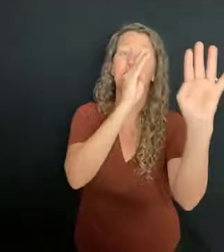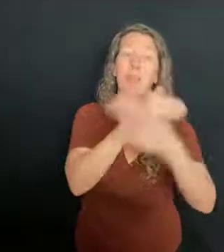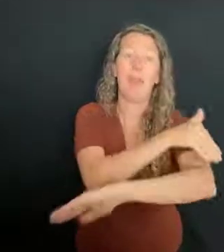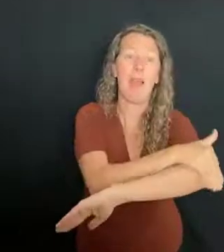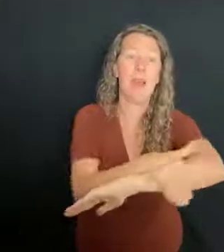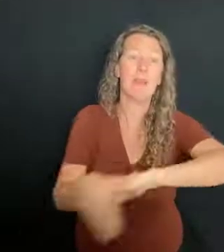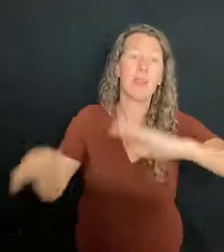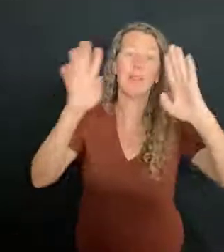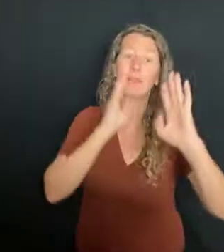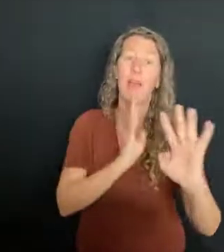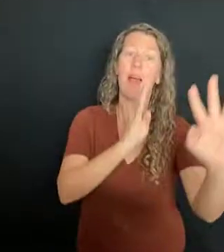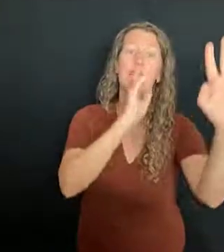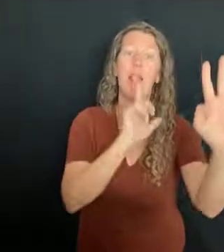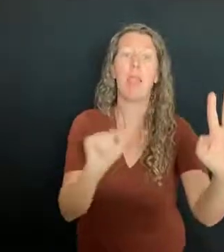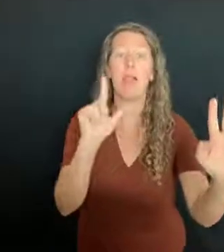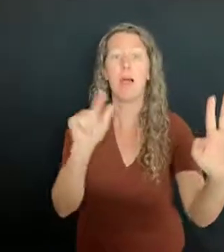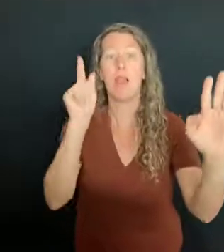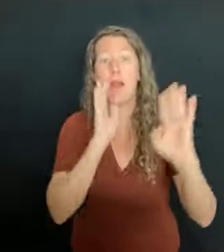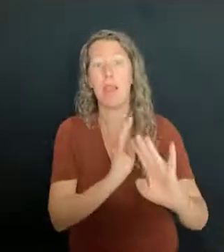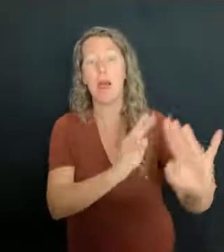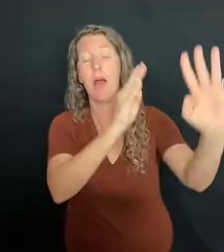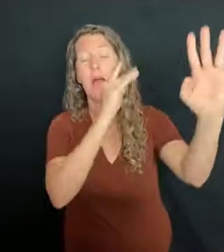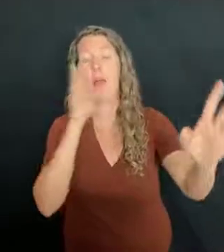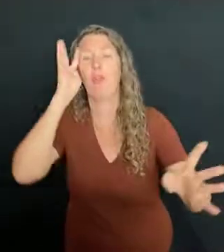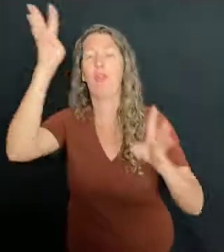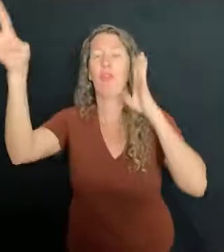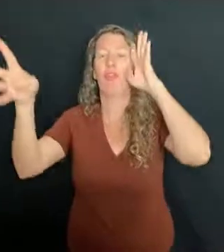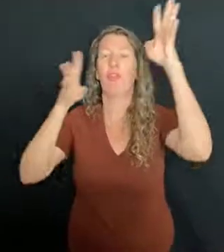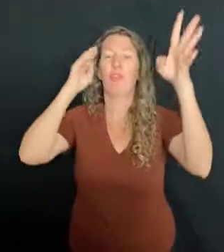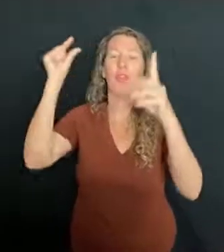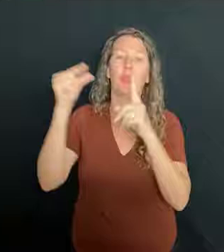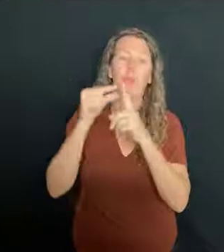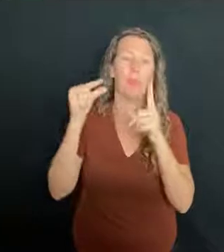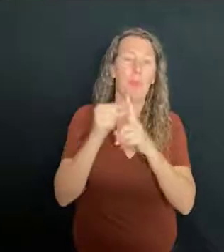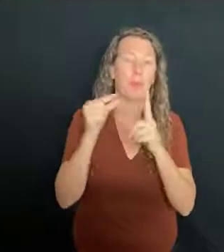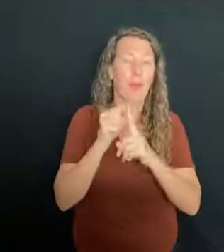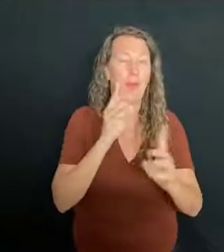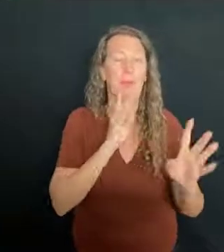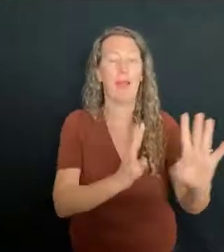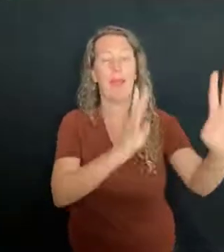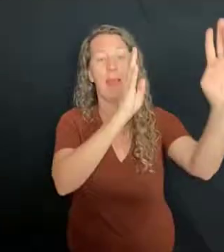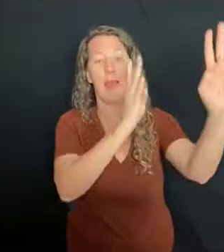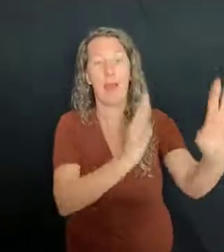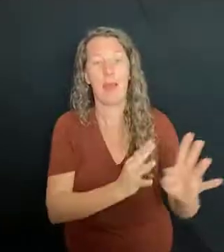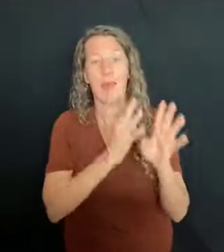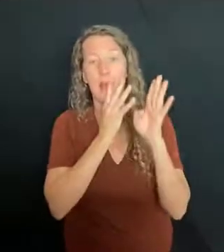and make up words that no one had ever heard before. [Joel Snyder] On a pink bedspread,